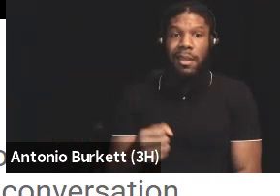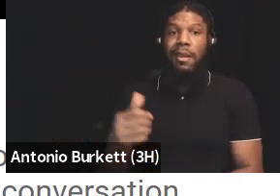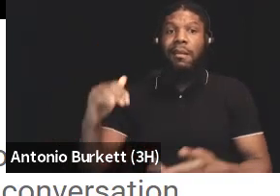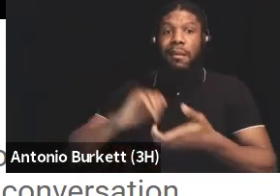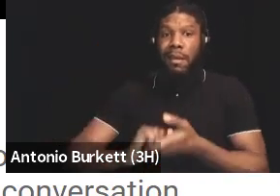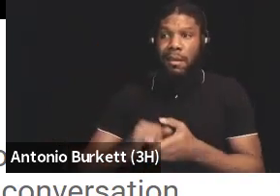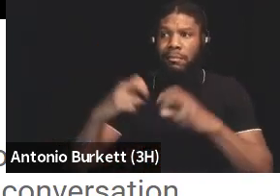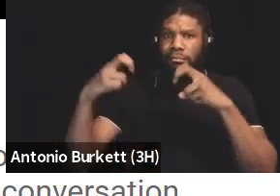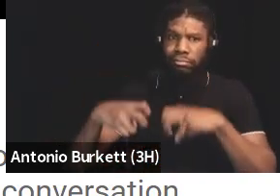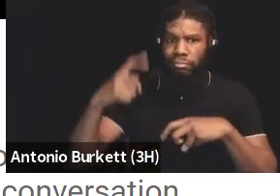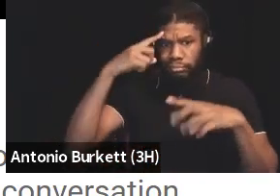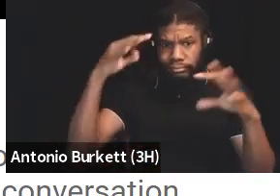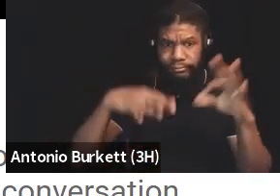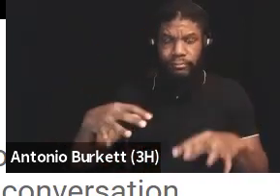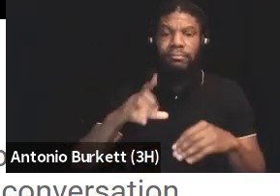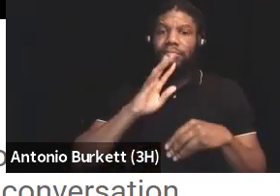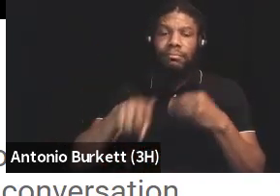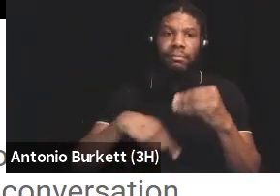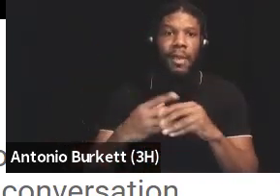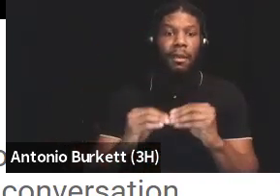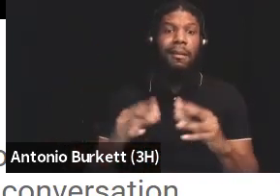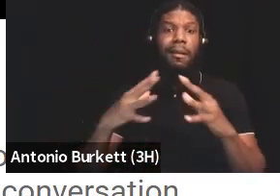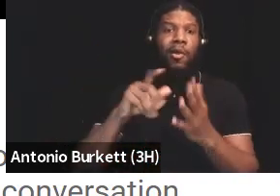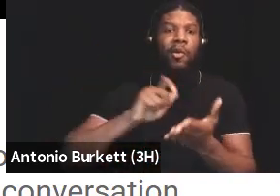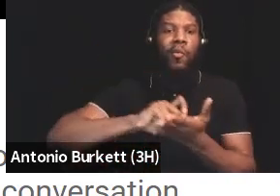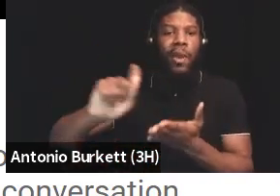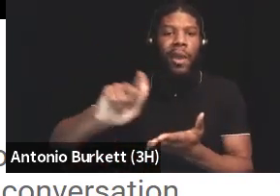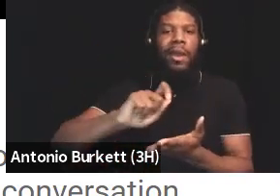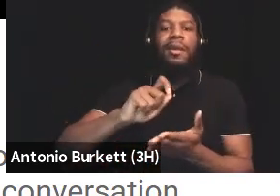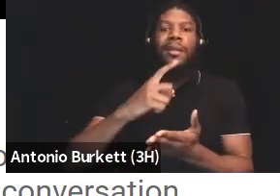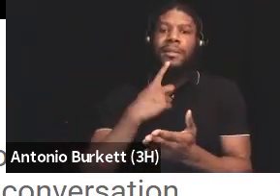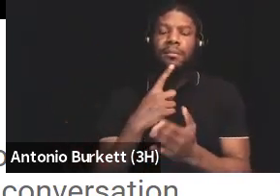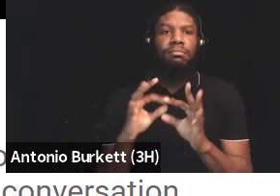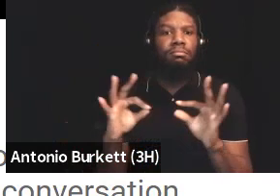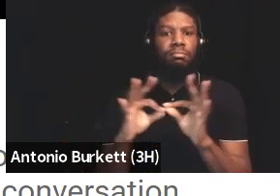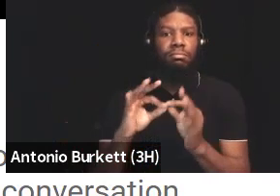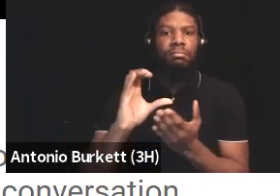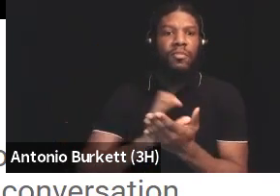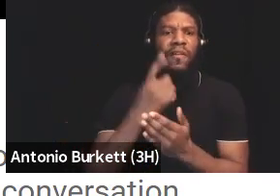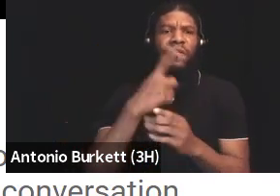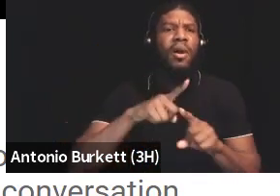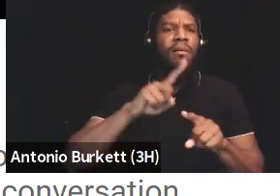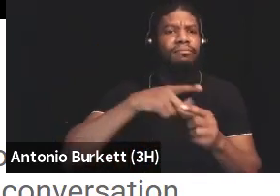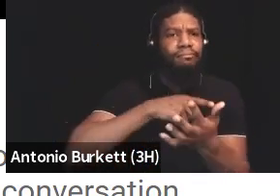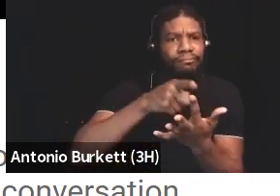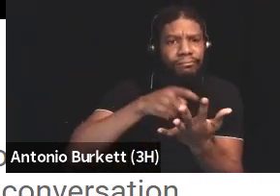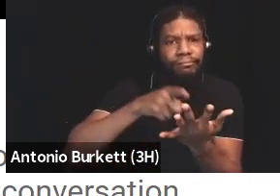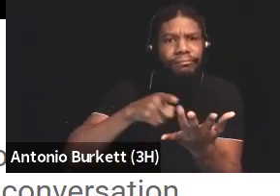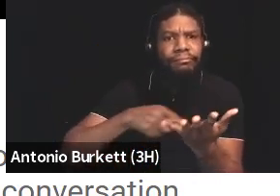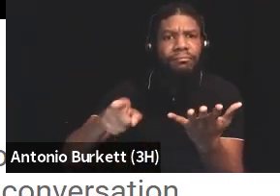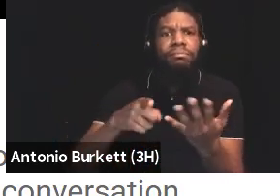intensive course is for various disciplines. [Steve] He also collaborated with us on workshops